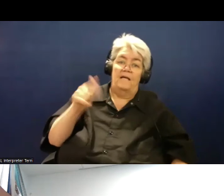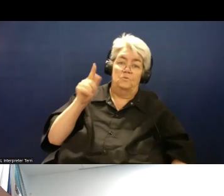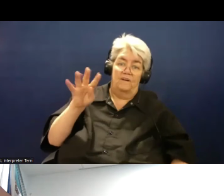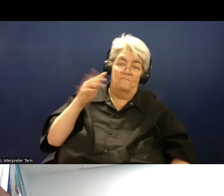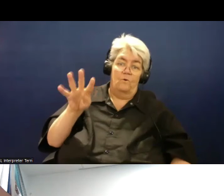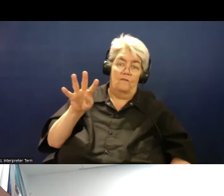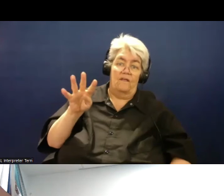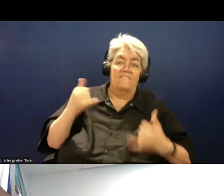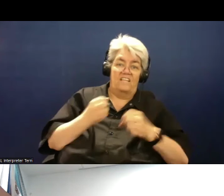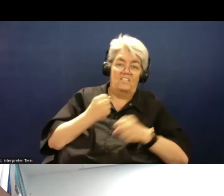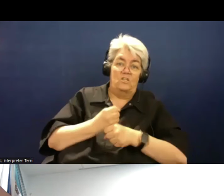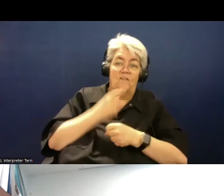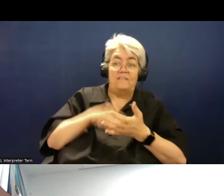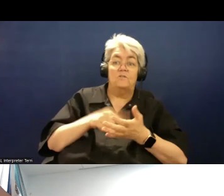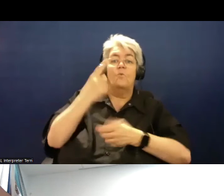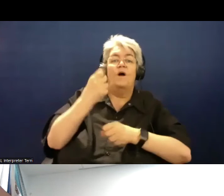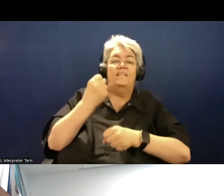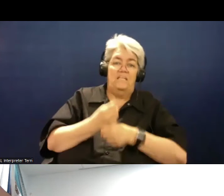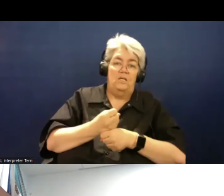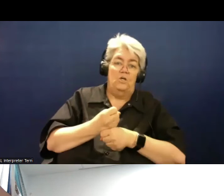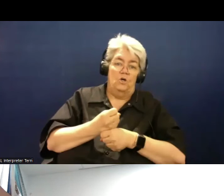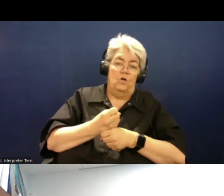THE ONE YEAR ANNIVERSARY OF THIS EXECUTIVE WORD BEING ISSUES.